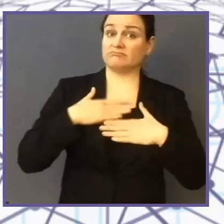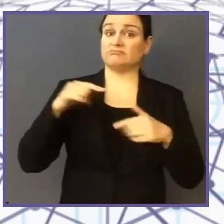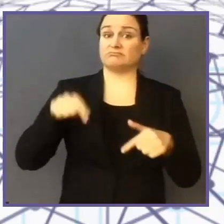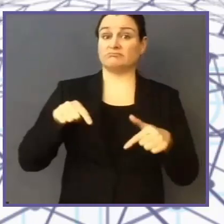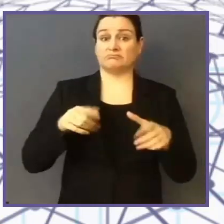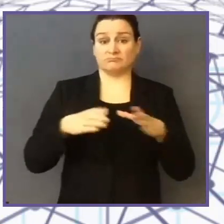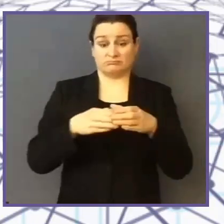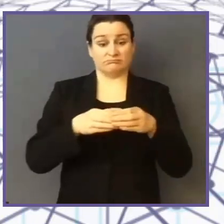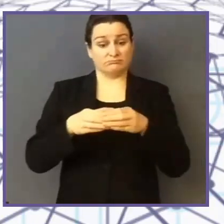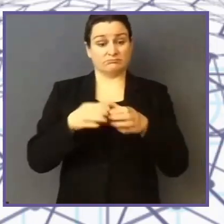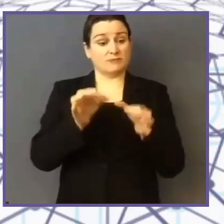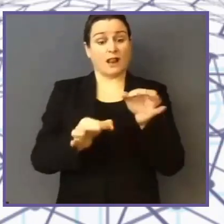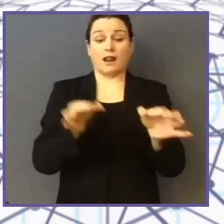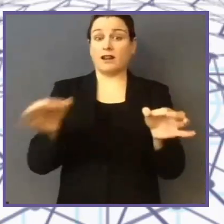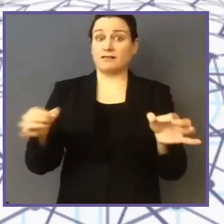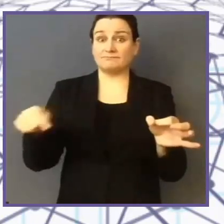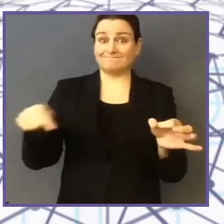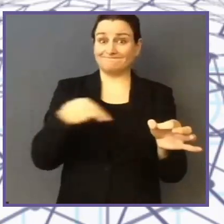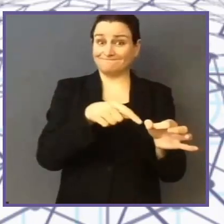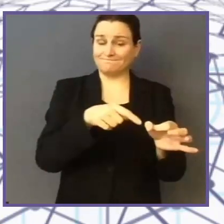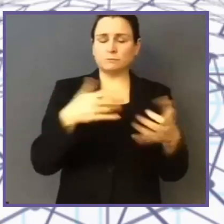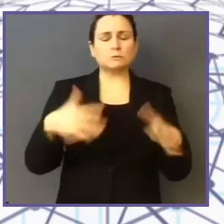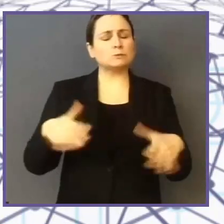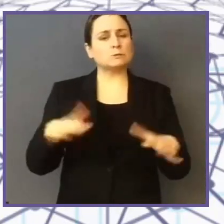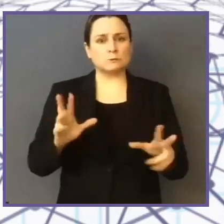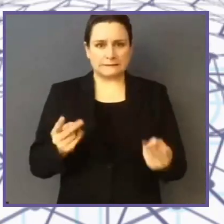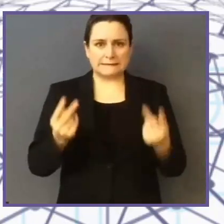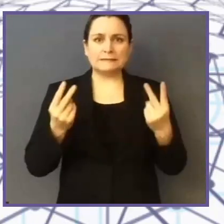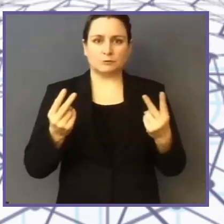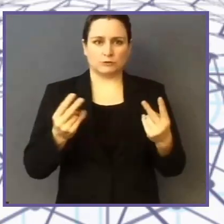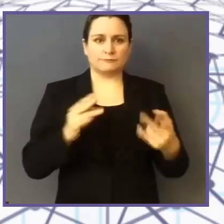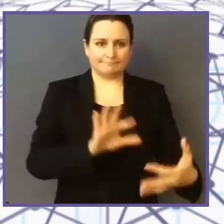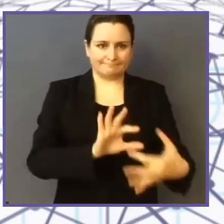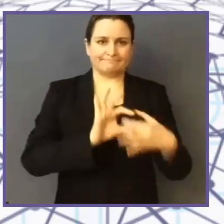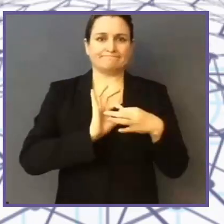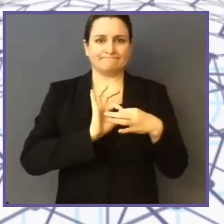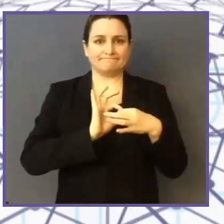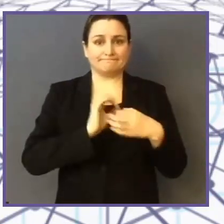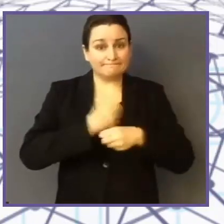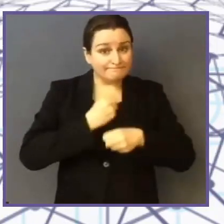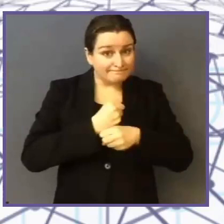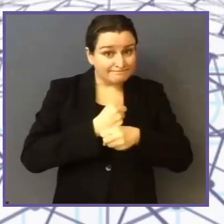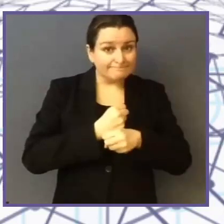is integral to the meaningful realisation of access to assistive technology for persons